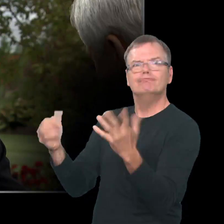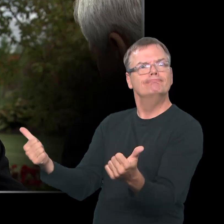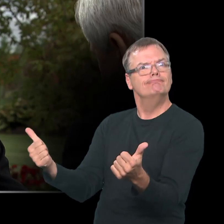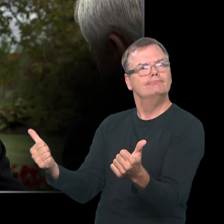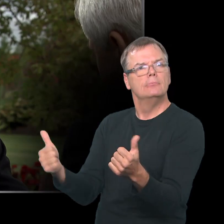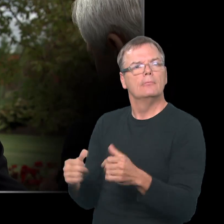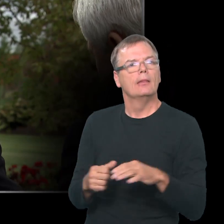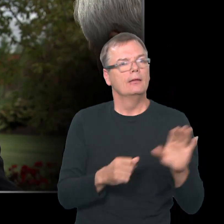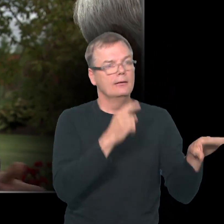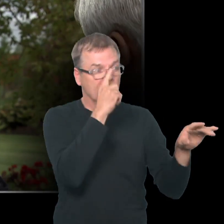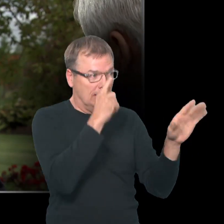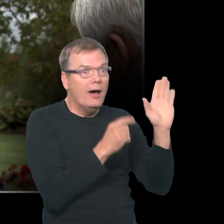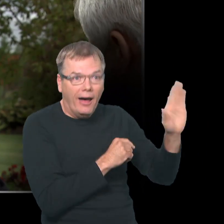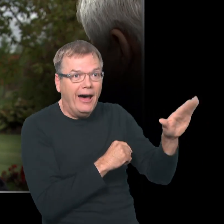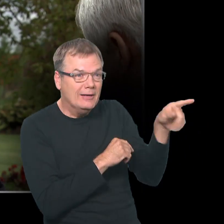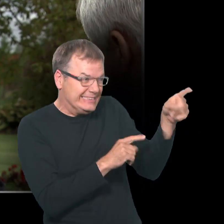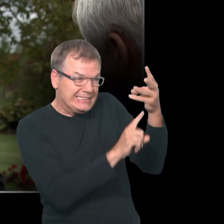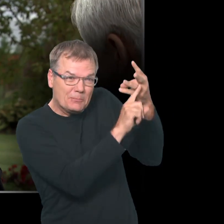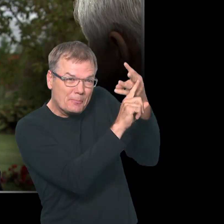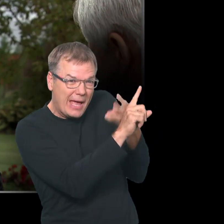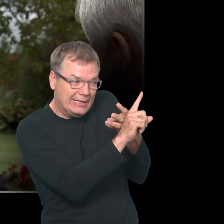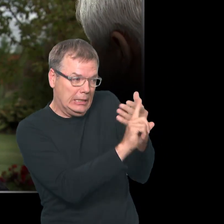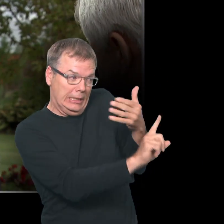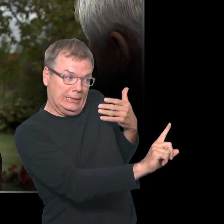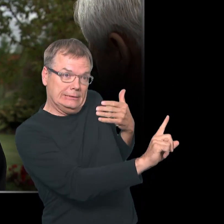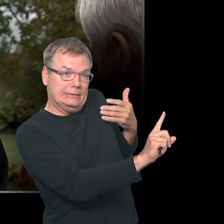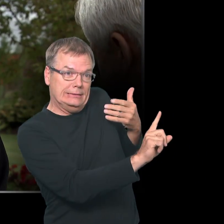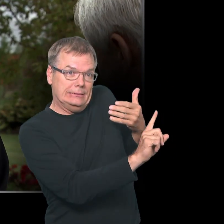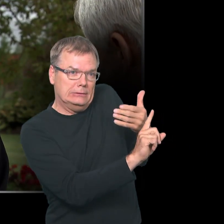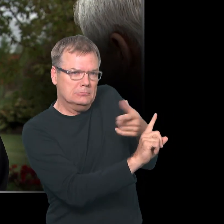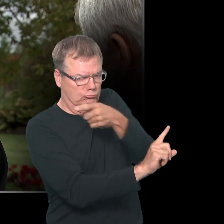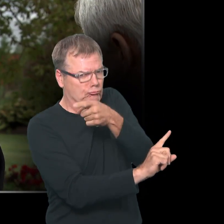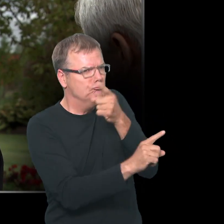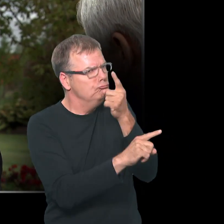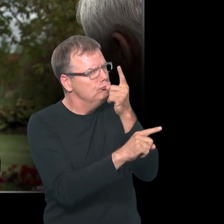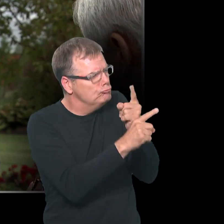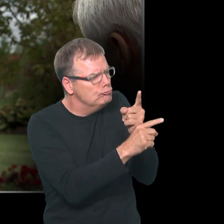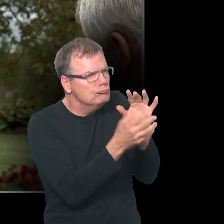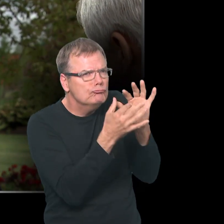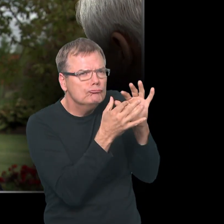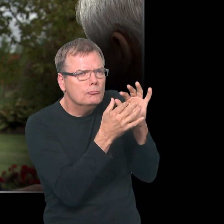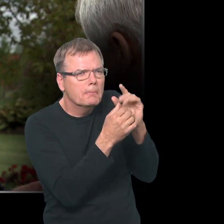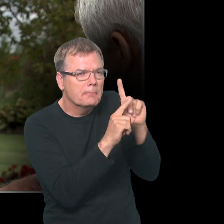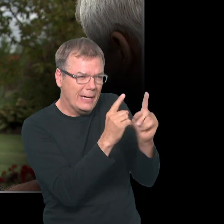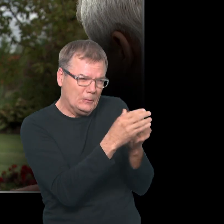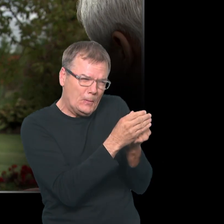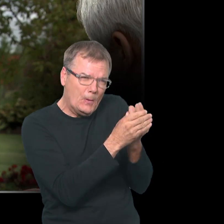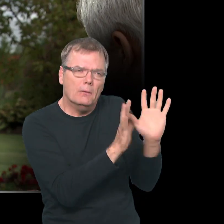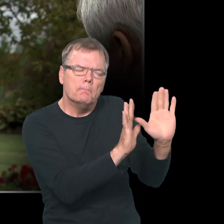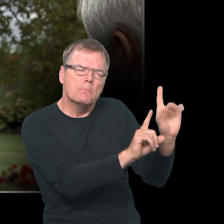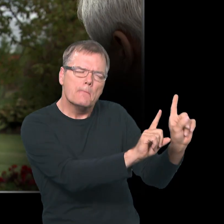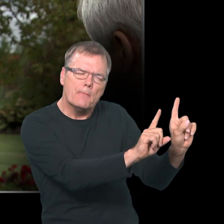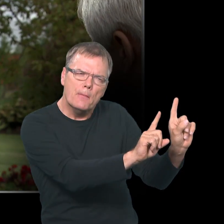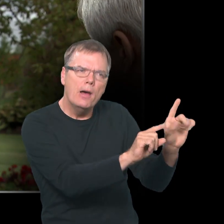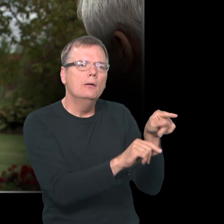and I think it will be growing in October. It is growing now. Proven in the last month of the six months that have been registered so far.